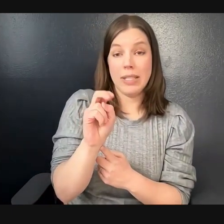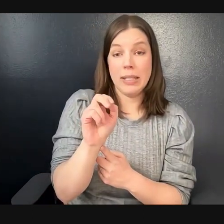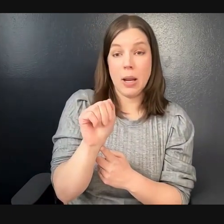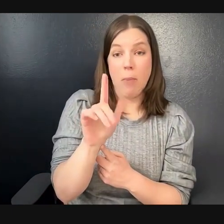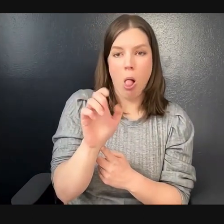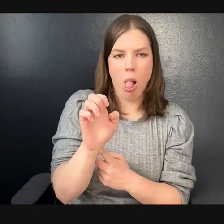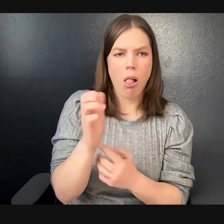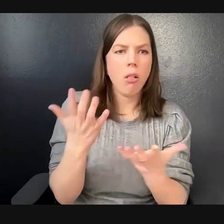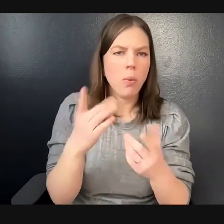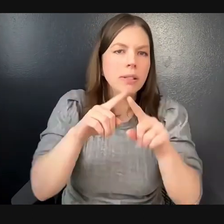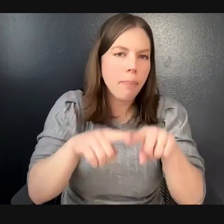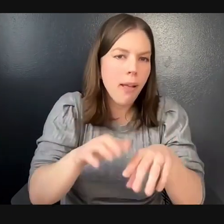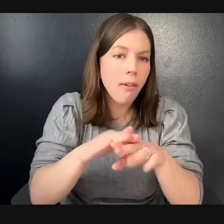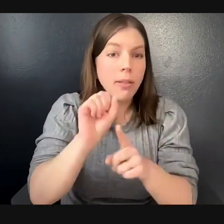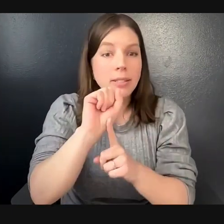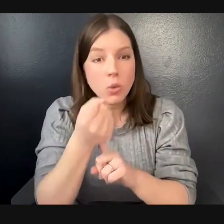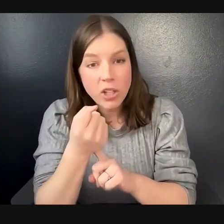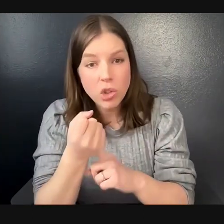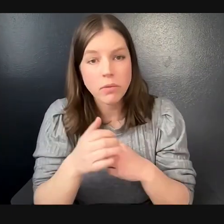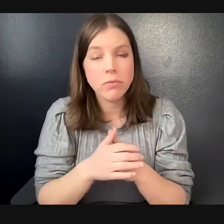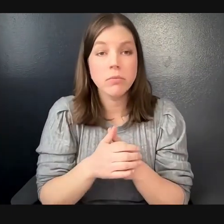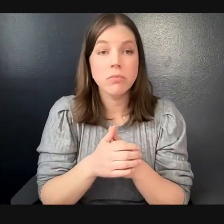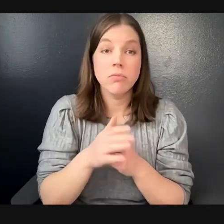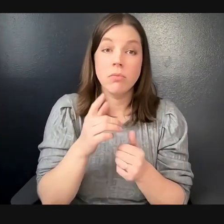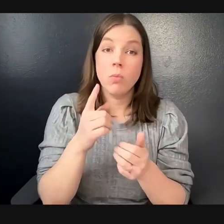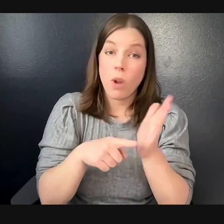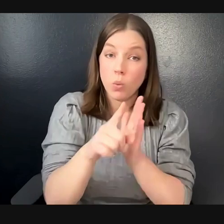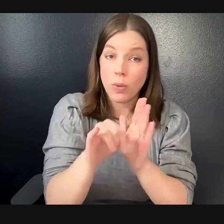Well, what reasonable is will depend on the situation, what